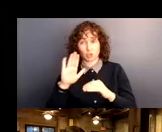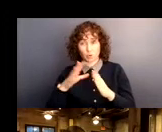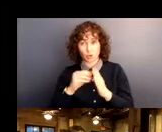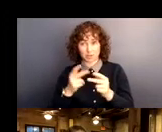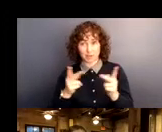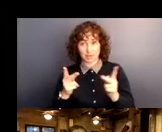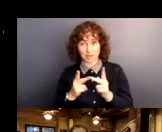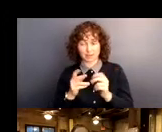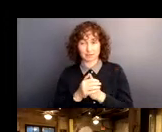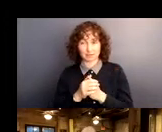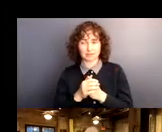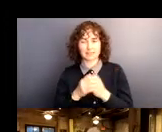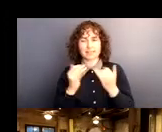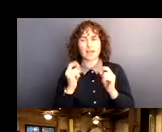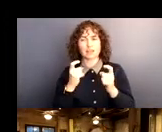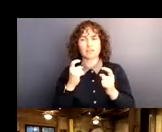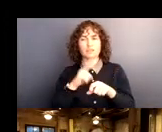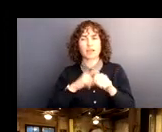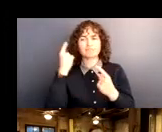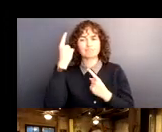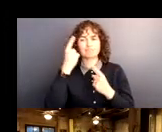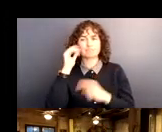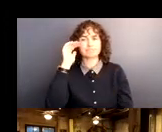Make some time to think and list your ideas in the chat.